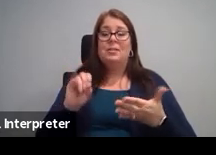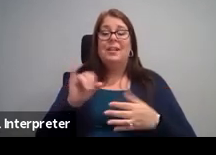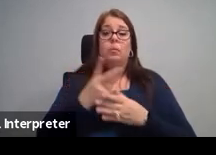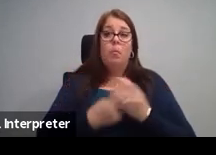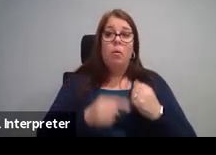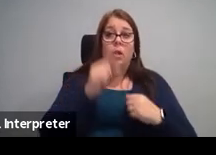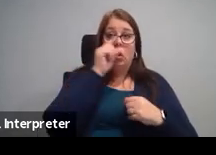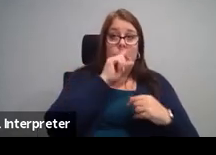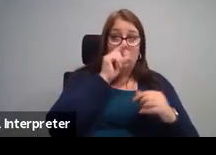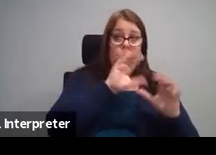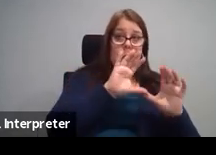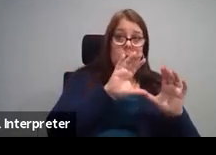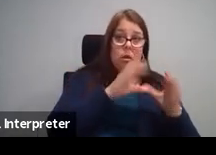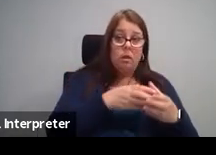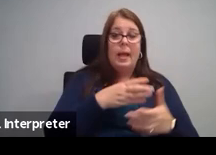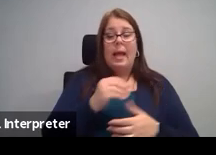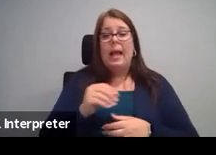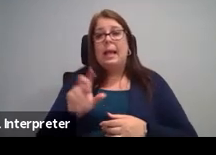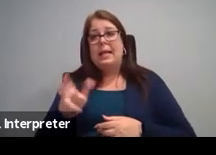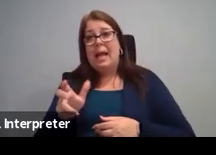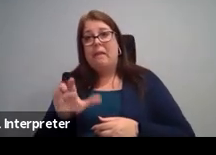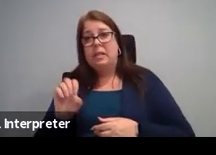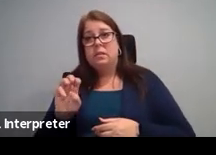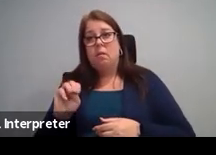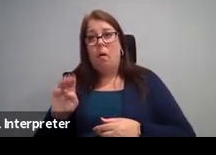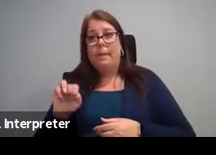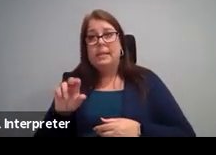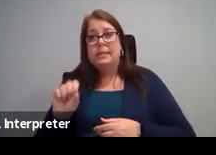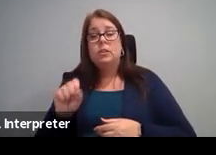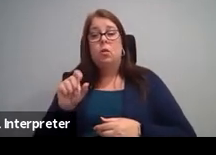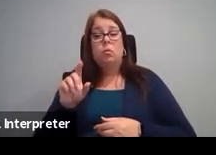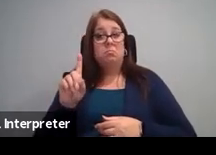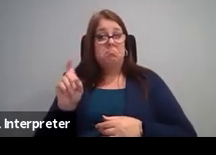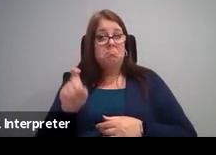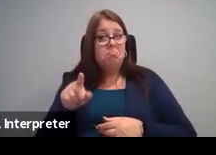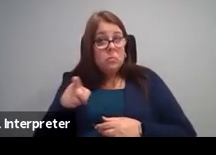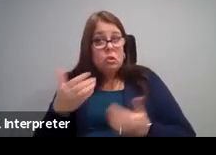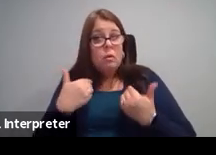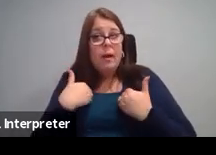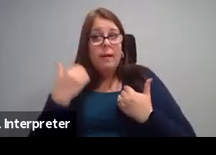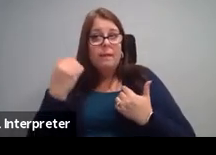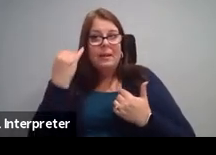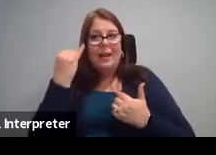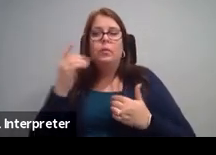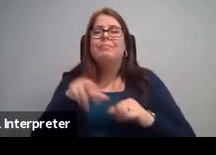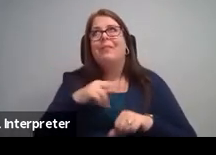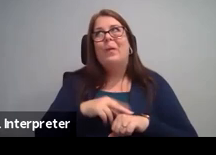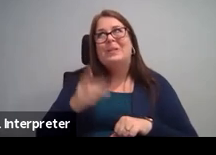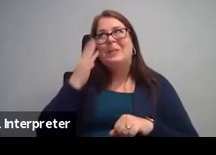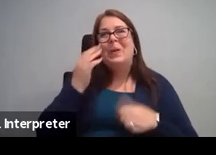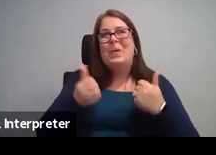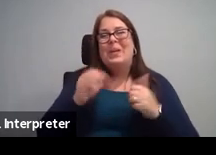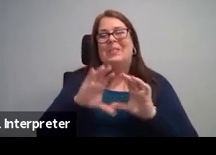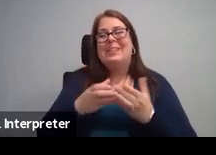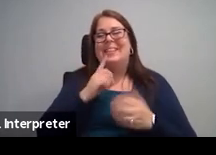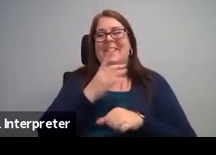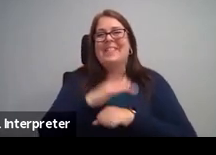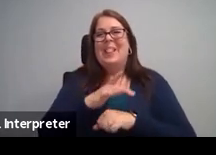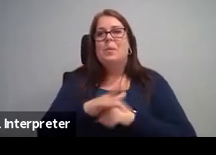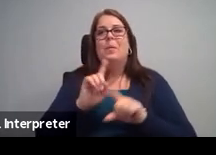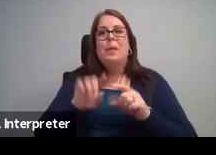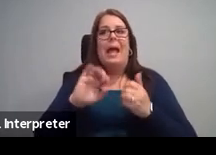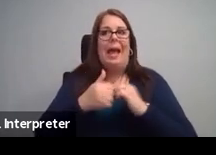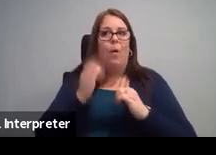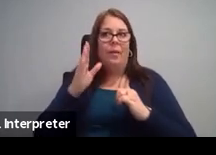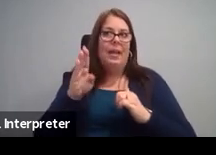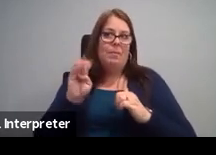Allison frenzel: Canvas commons. So, um, do you have an idea as to which will obviously you know which courses are going to be available. And then how they would be access accessible.